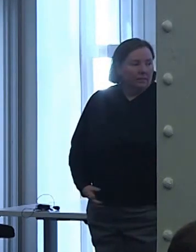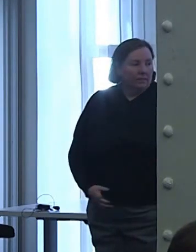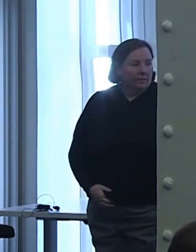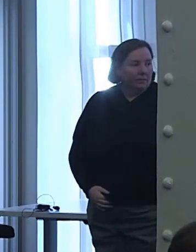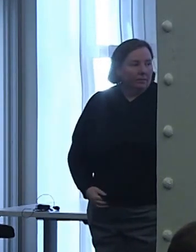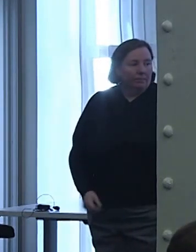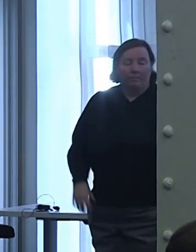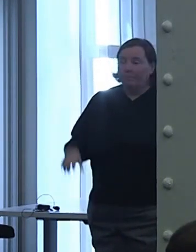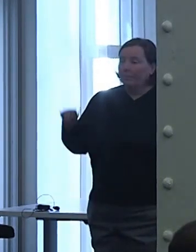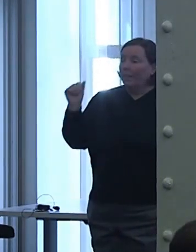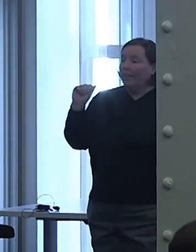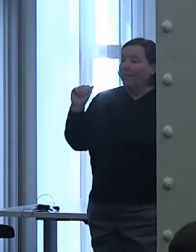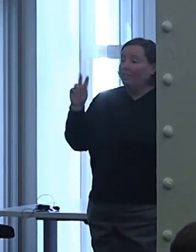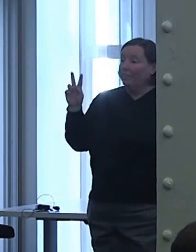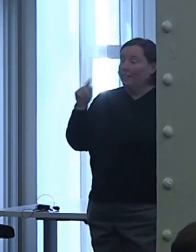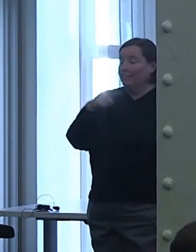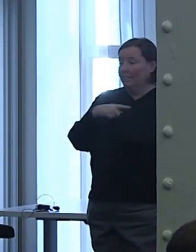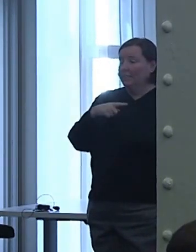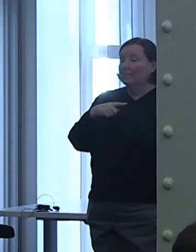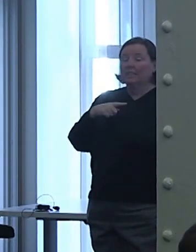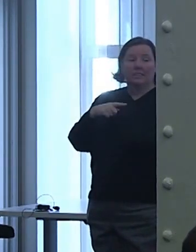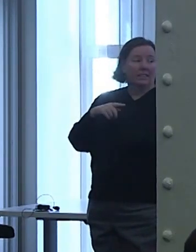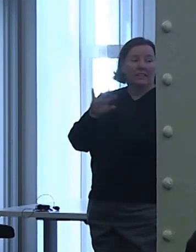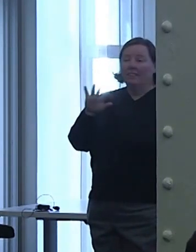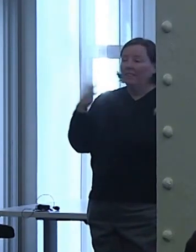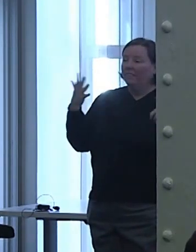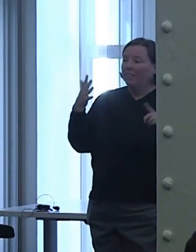Alisha Vasquez is (mumbles)